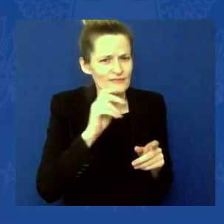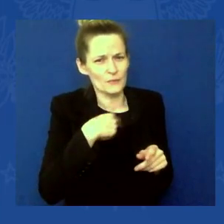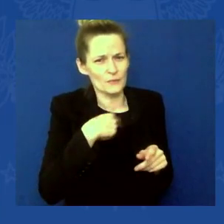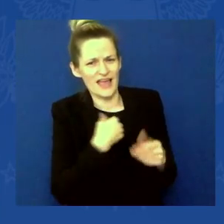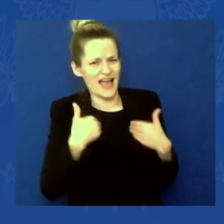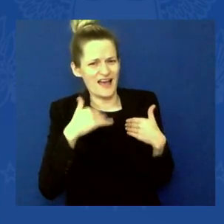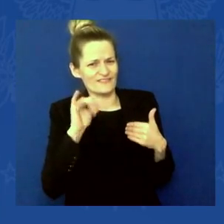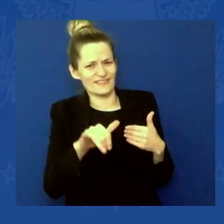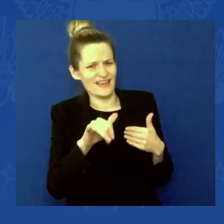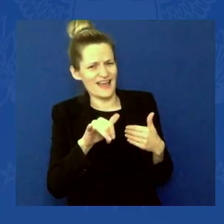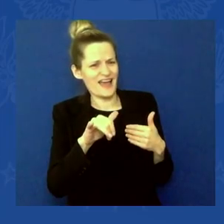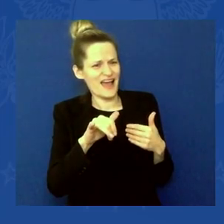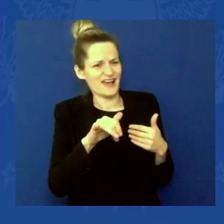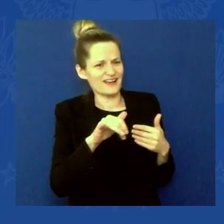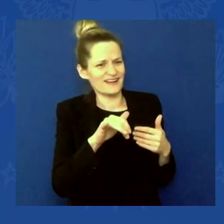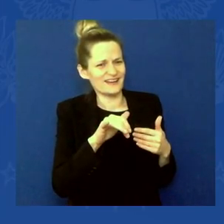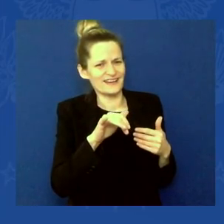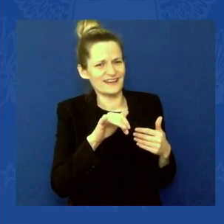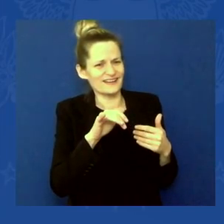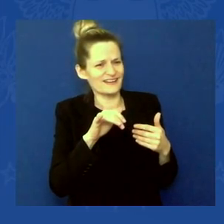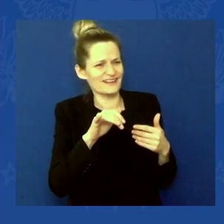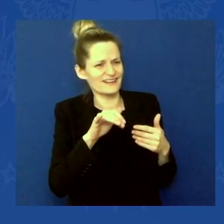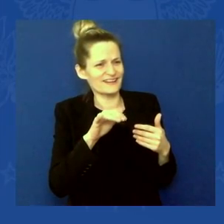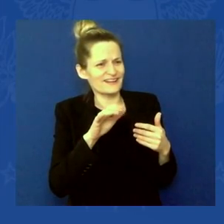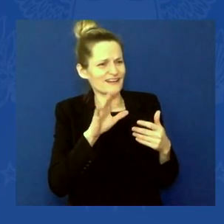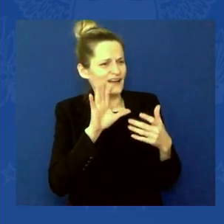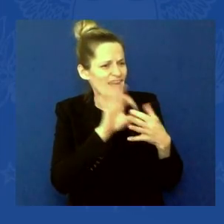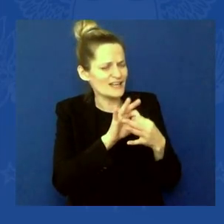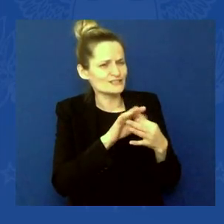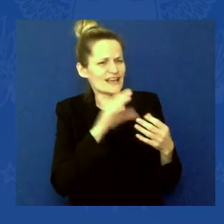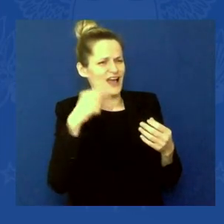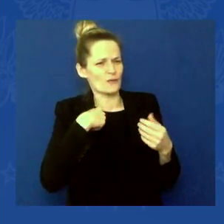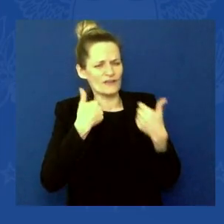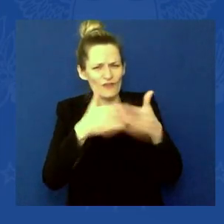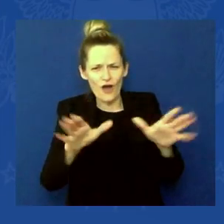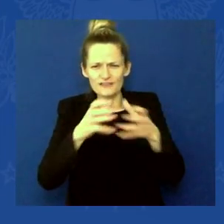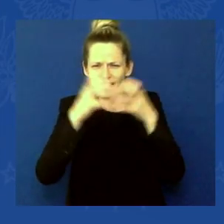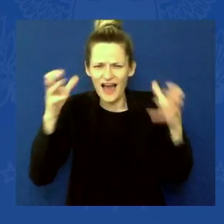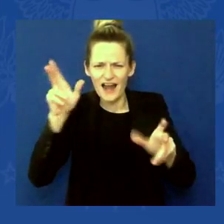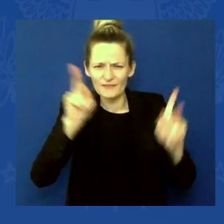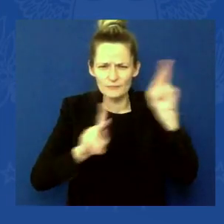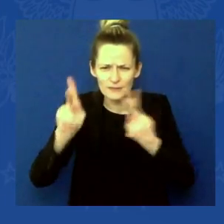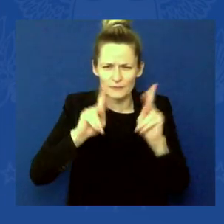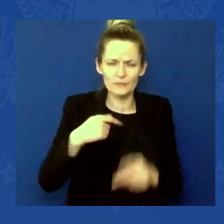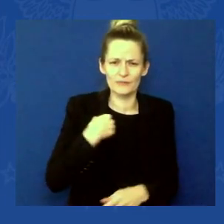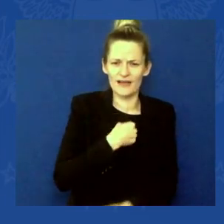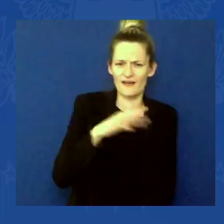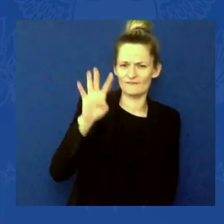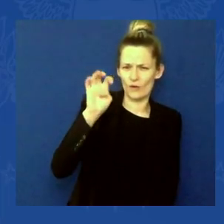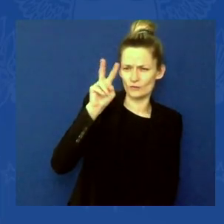and 20,722 wounded. Either increase the number of forces we'd keep --